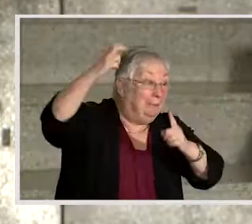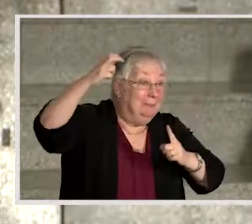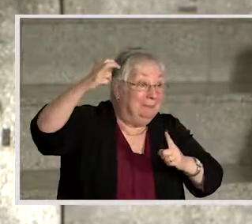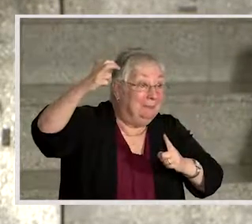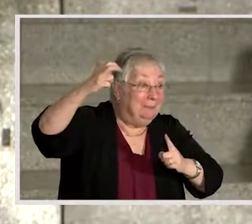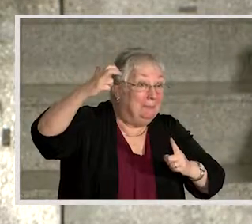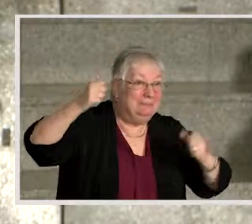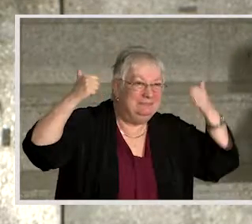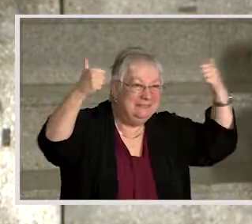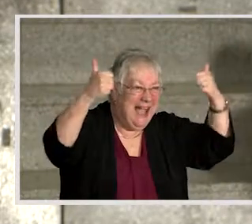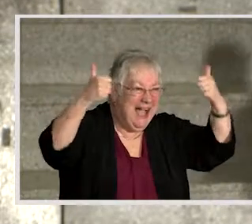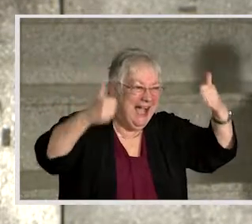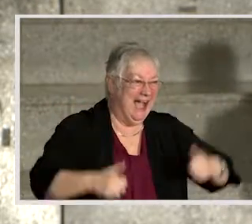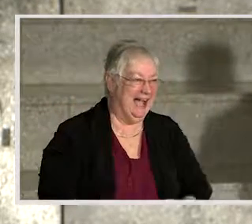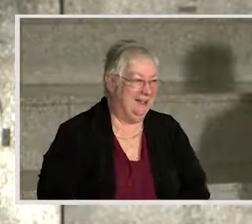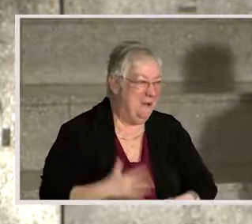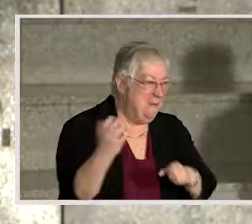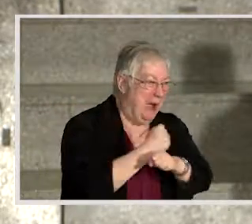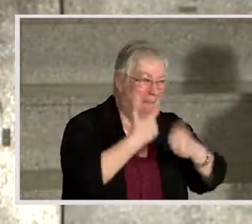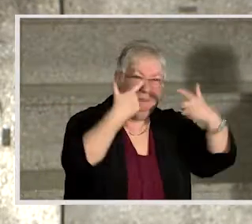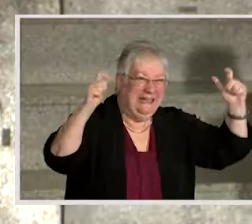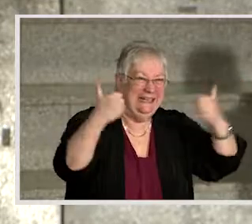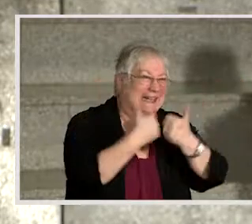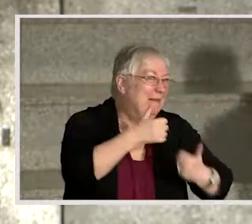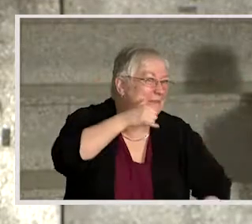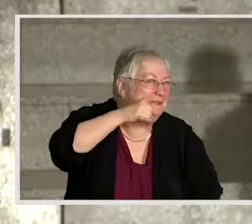TIGERS. AND THAT WAS IN BASKETBALL.